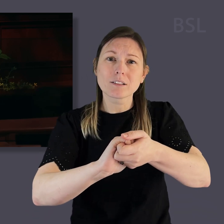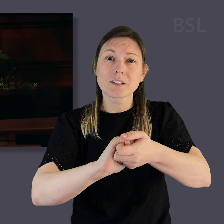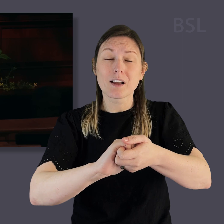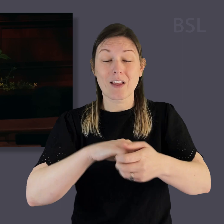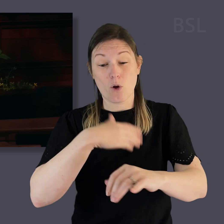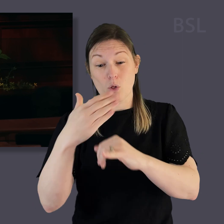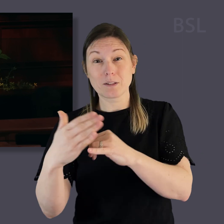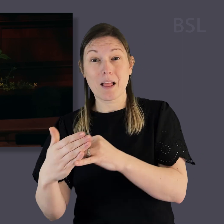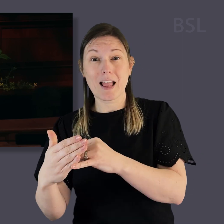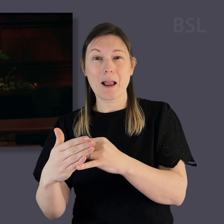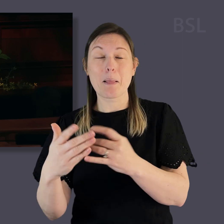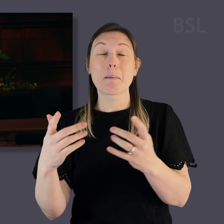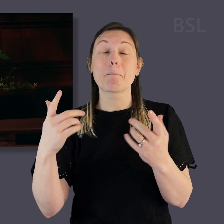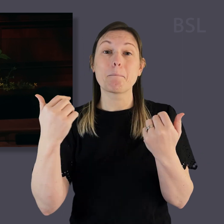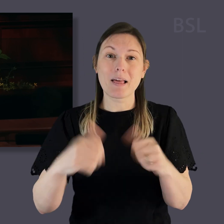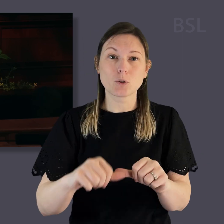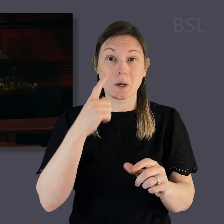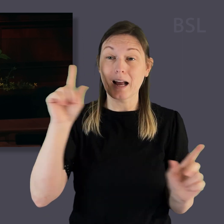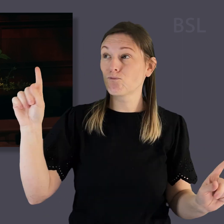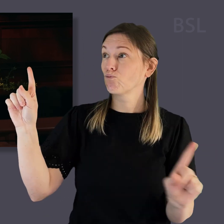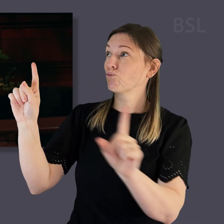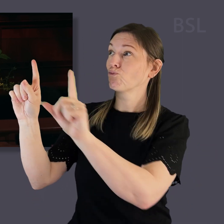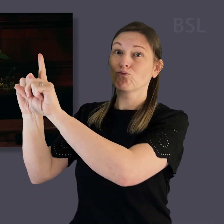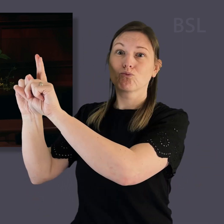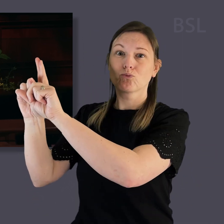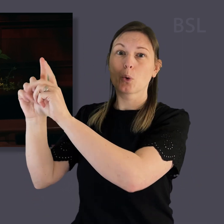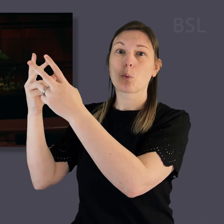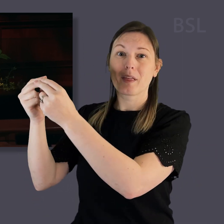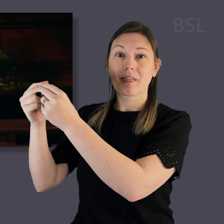and ultimately the blessing of returning home to the presence